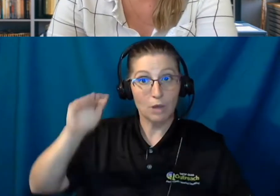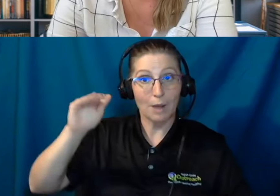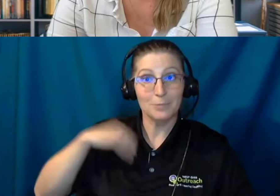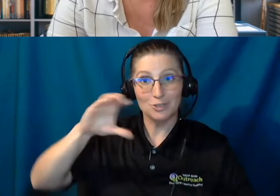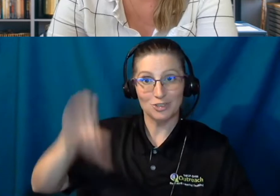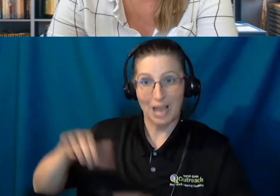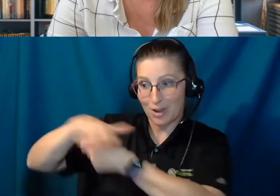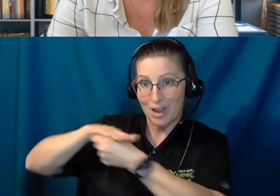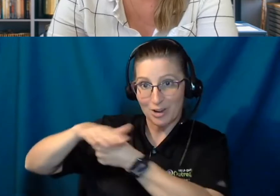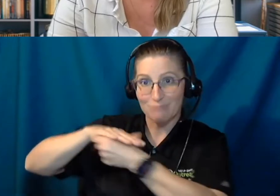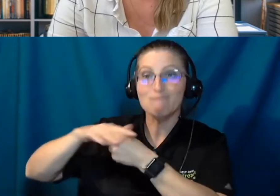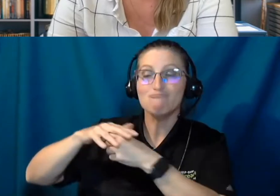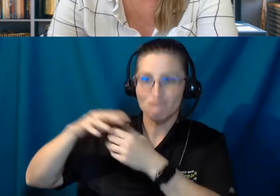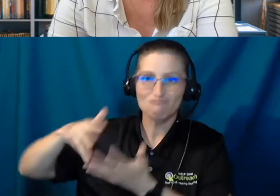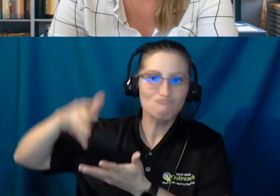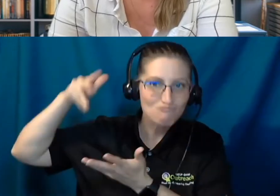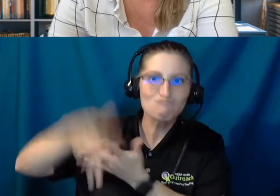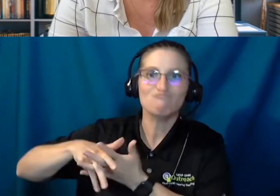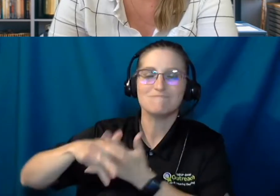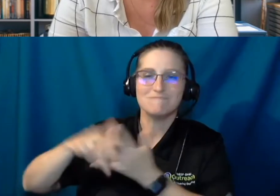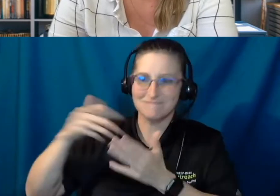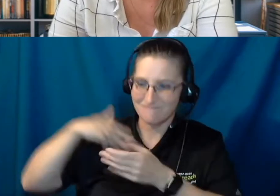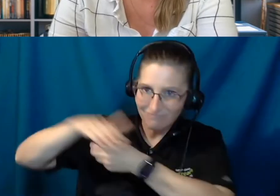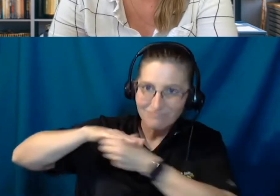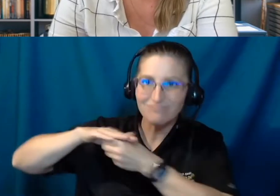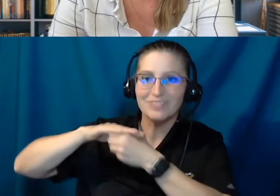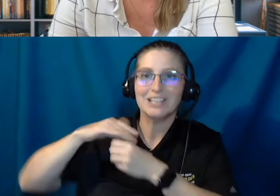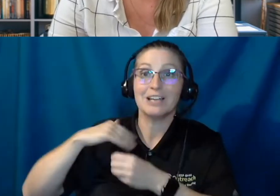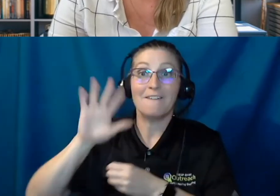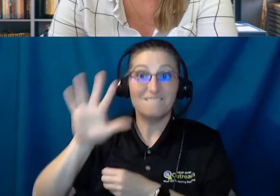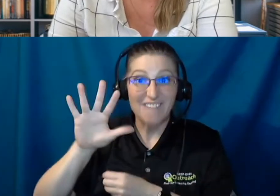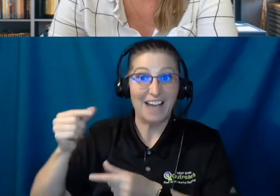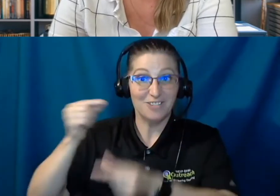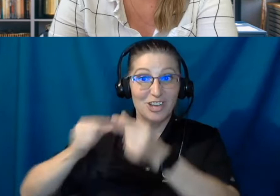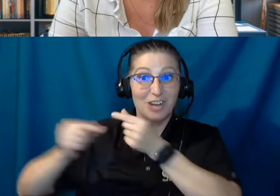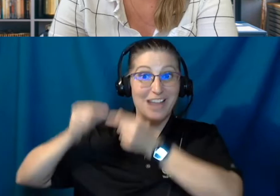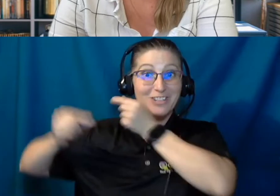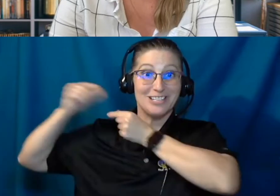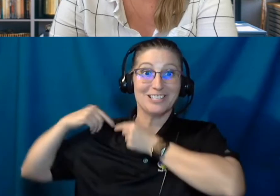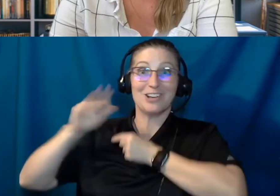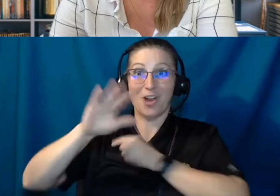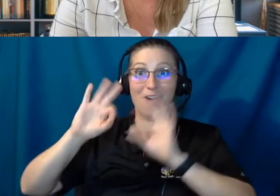roots throughout Wisconsin, reaching back five generations. Some of her happiest childhood